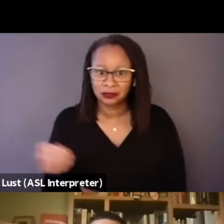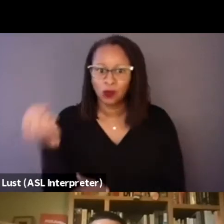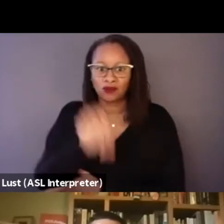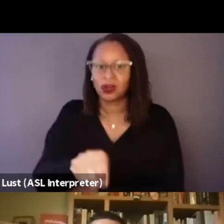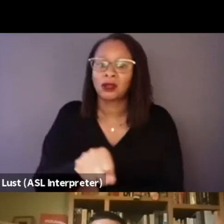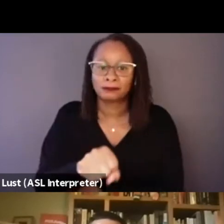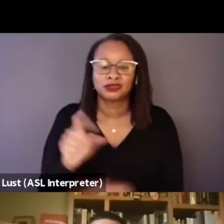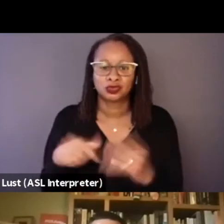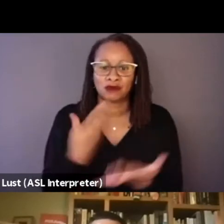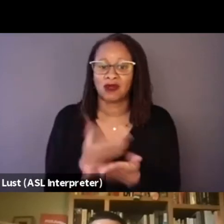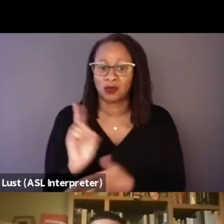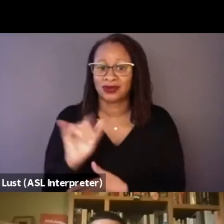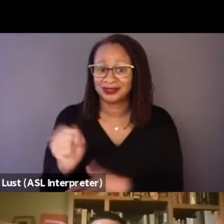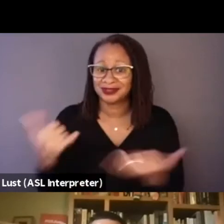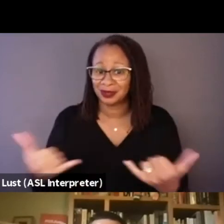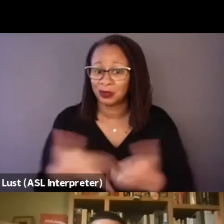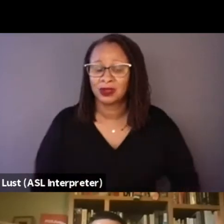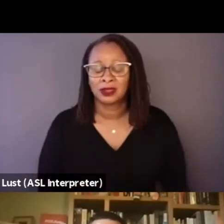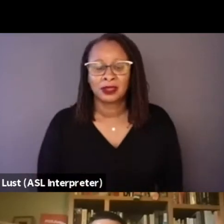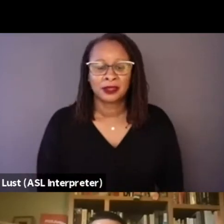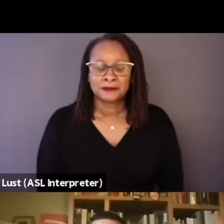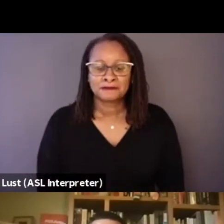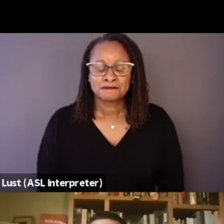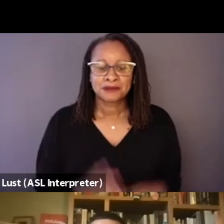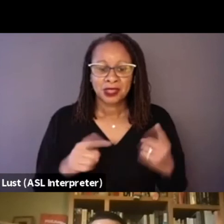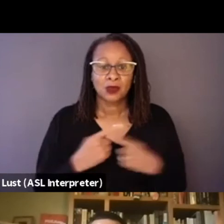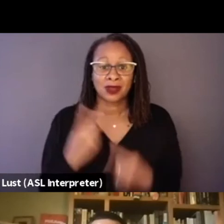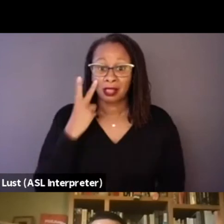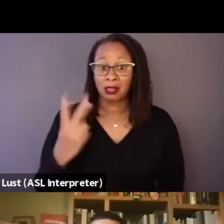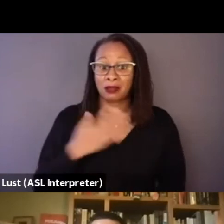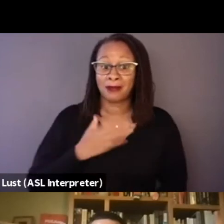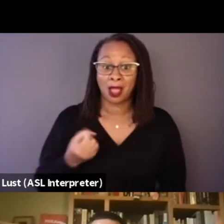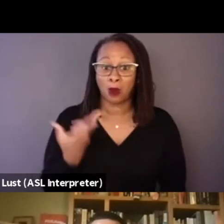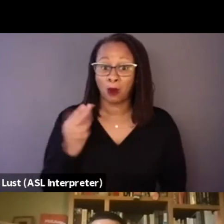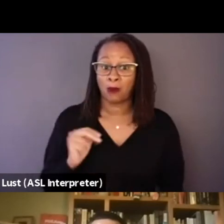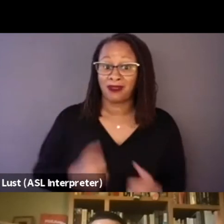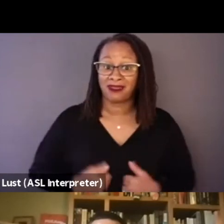I think when I look at my own life, in comparison to his